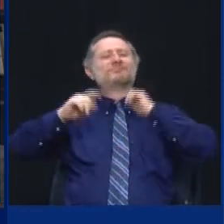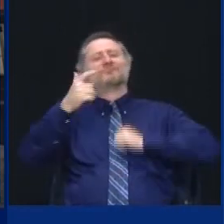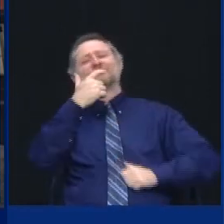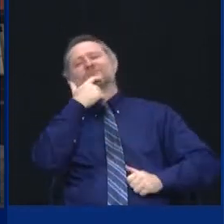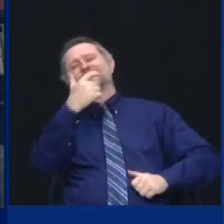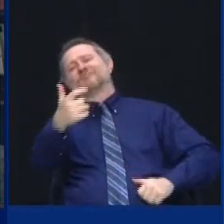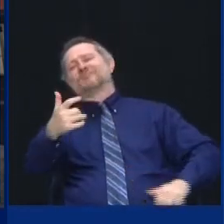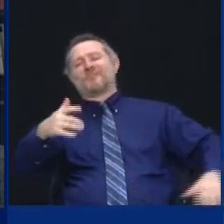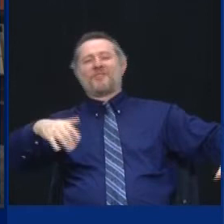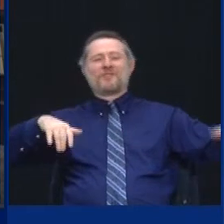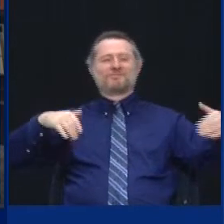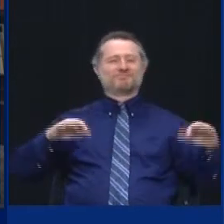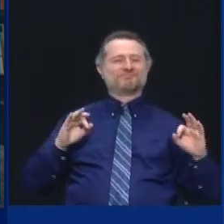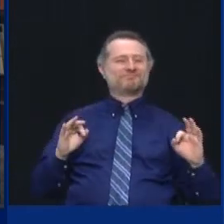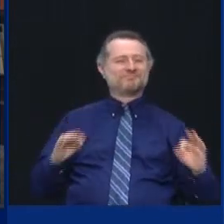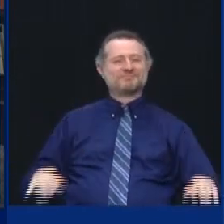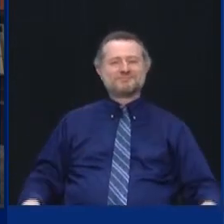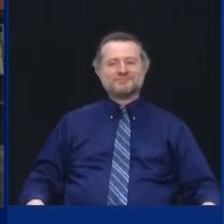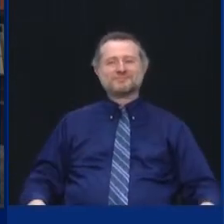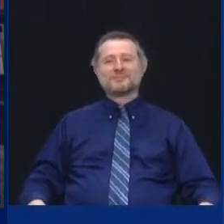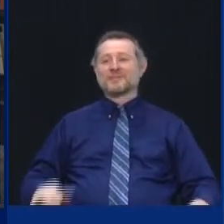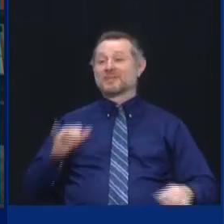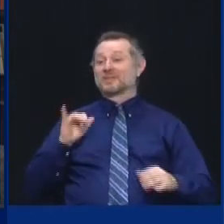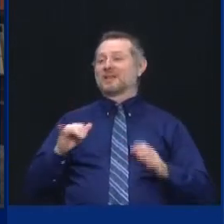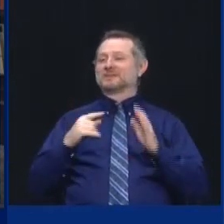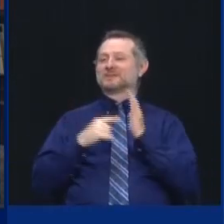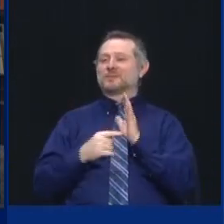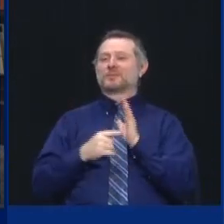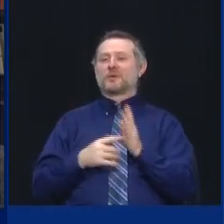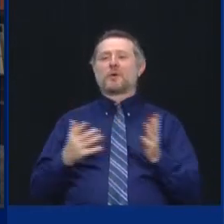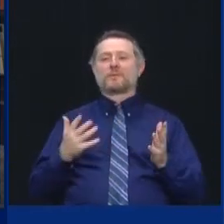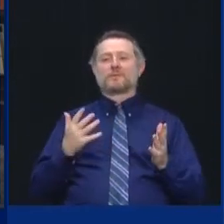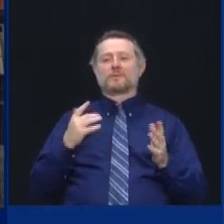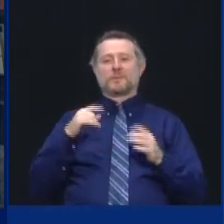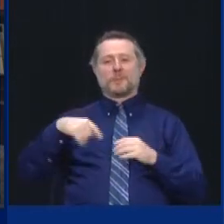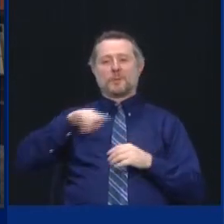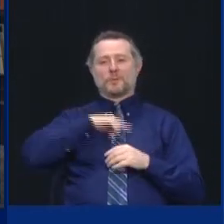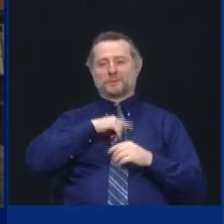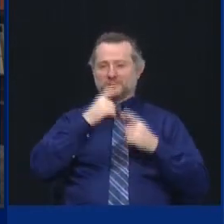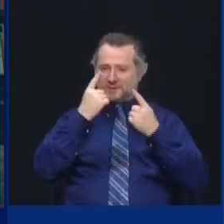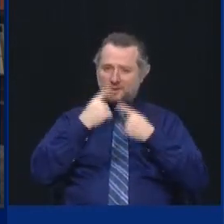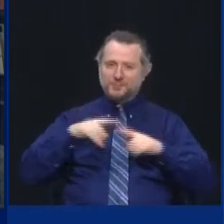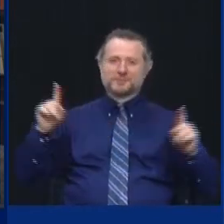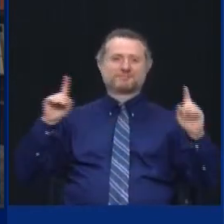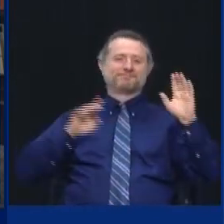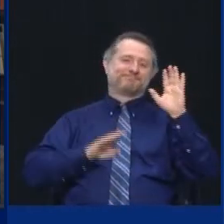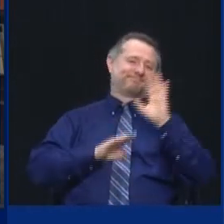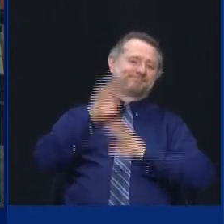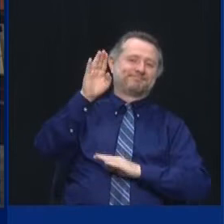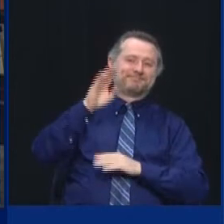WITHOUT MASKS, WITH PEOPLE ENJOYING NEW YORK AND THE NEW